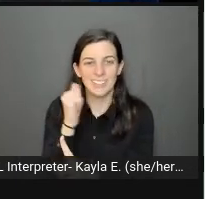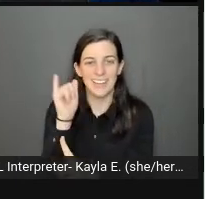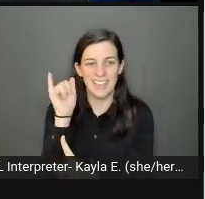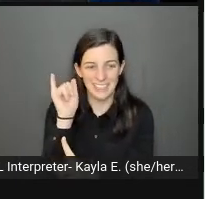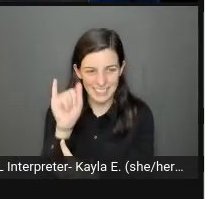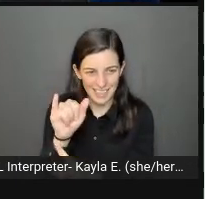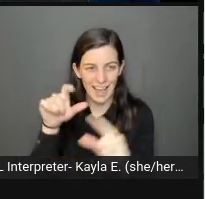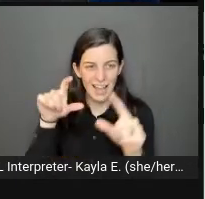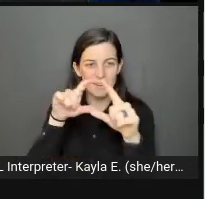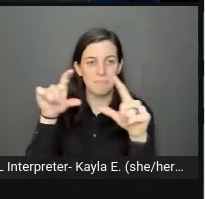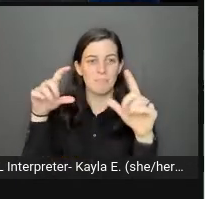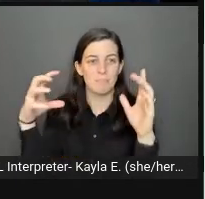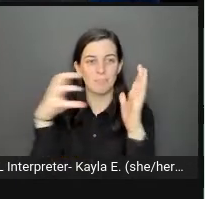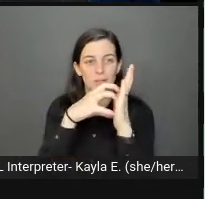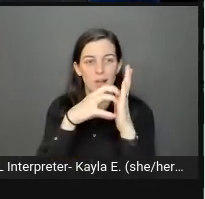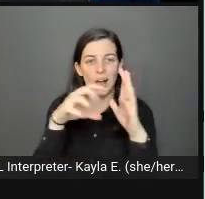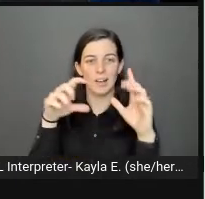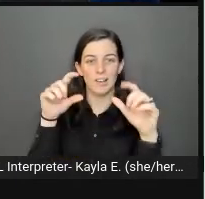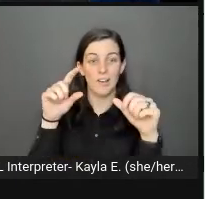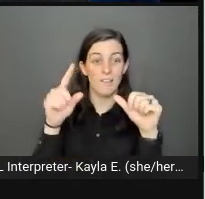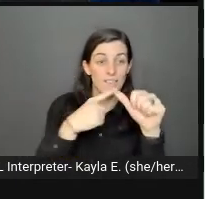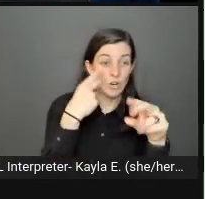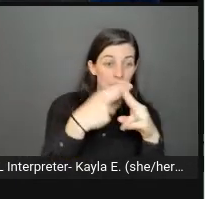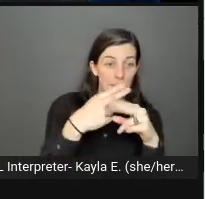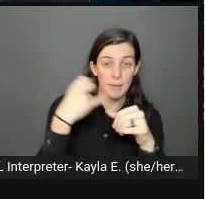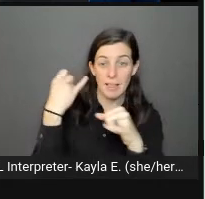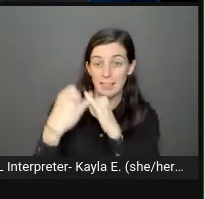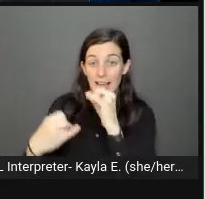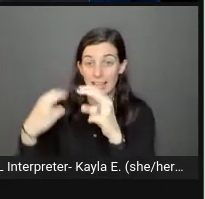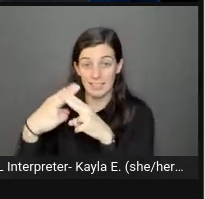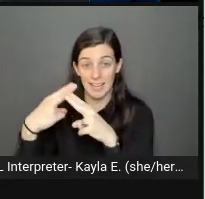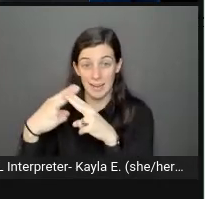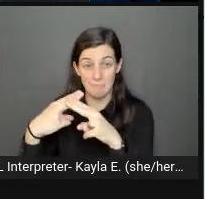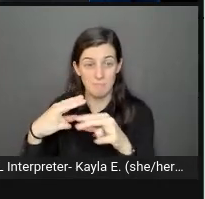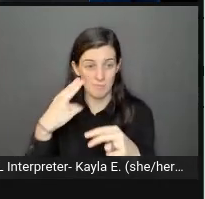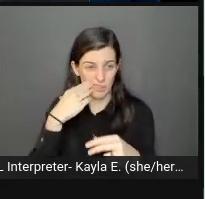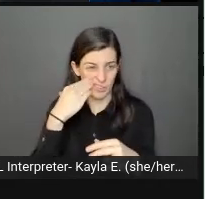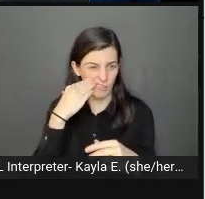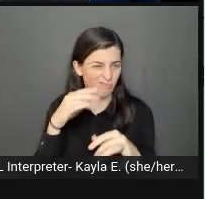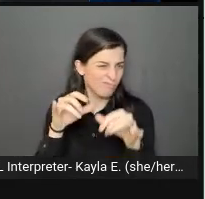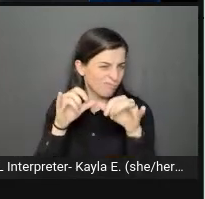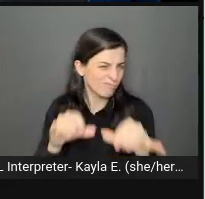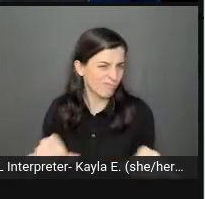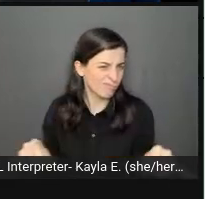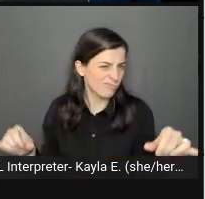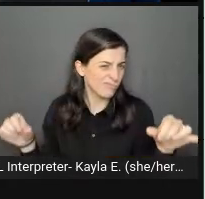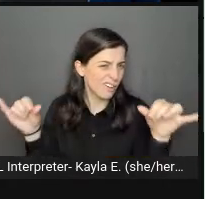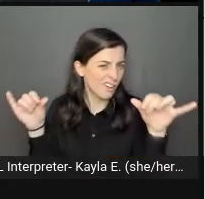that the first and last name, which is a common thing you'll see